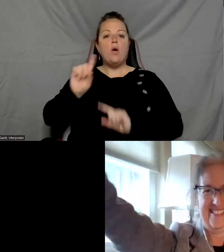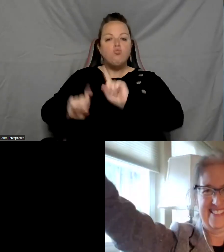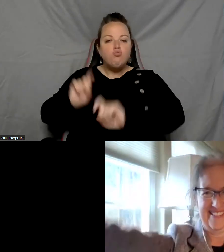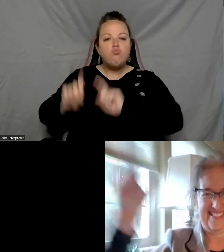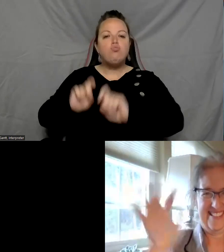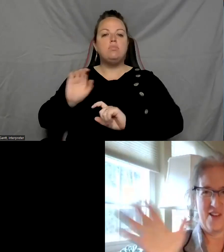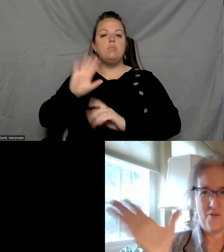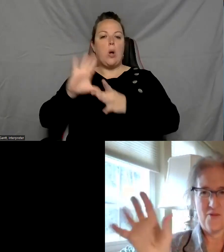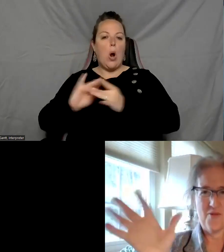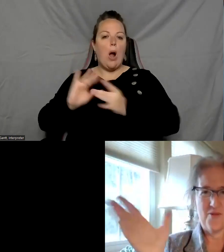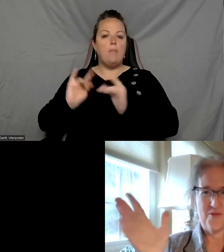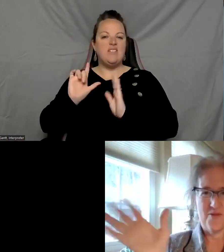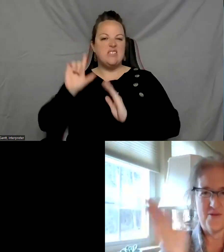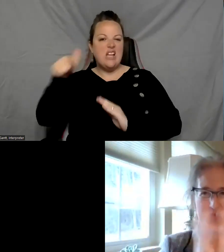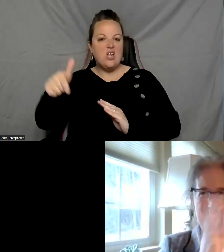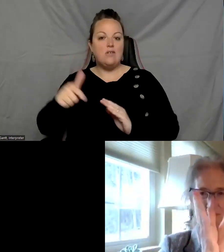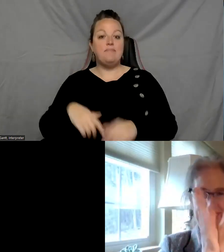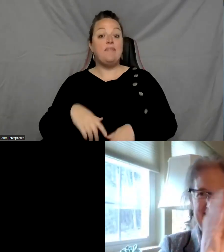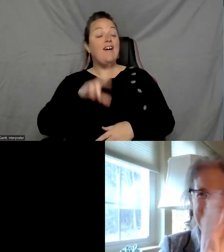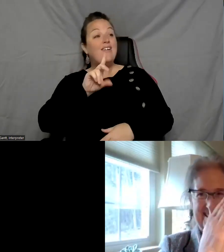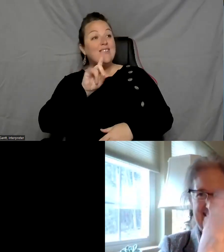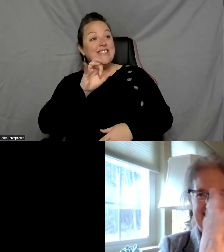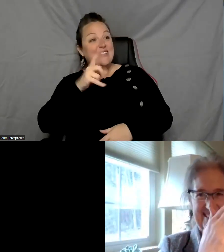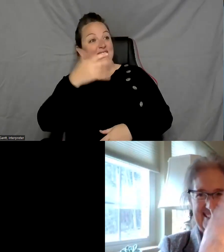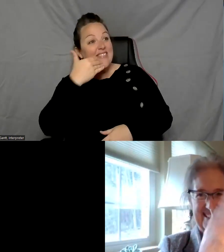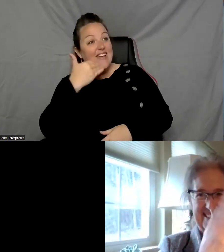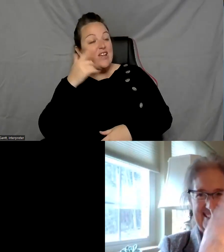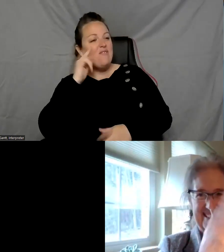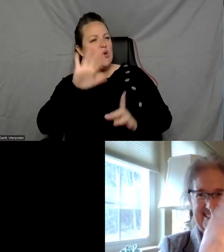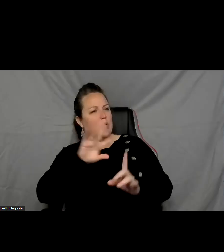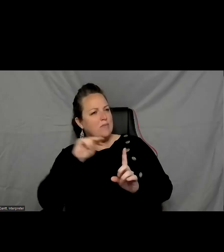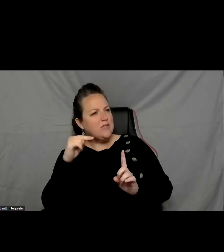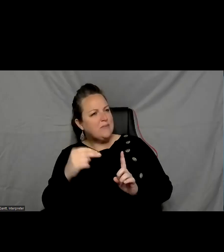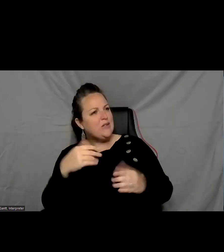program. >> David, thank you so much for that perspective.